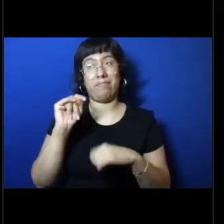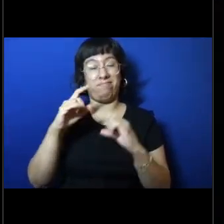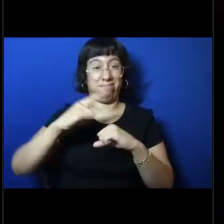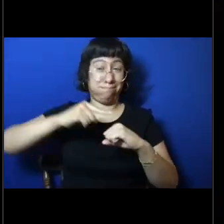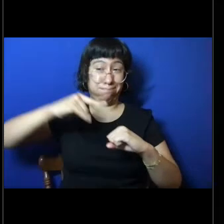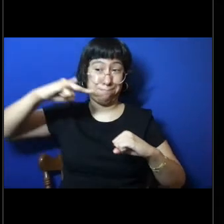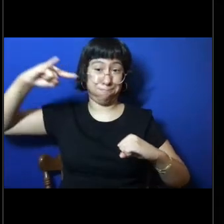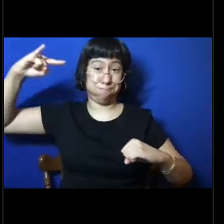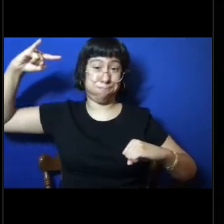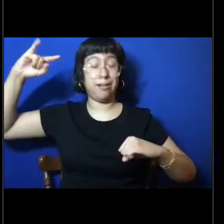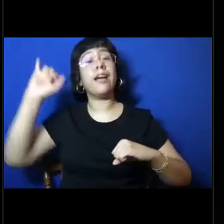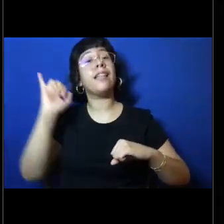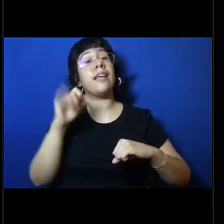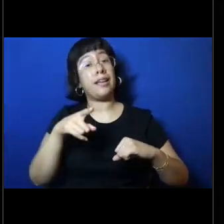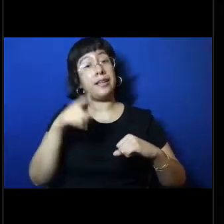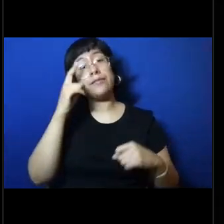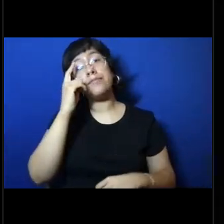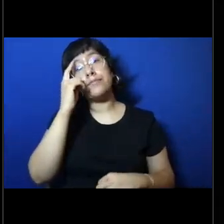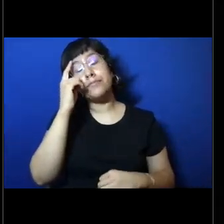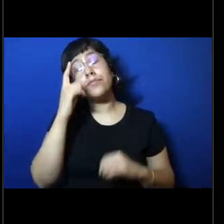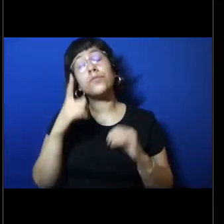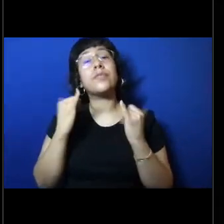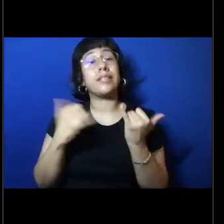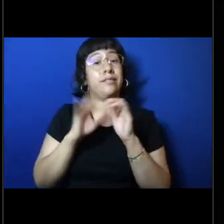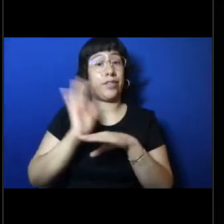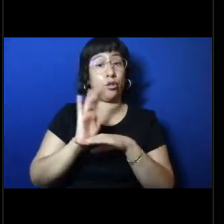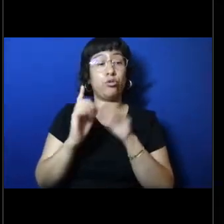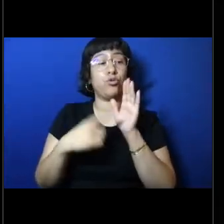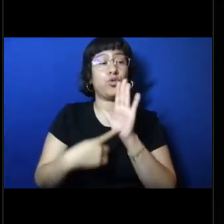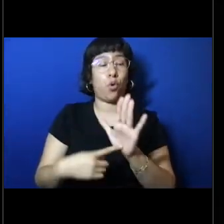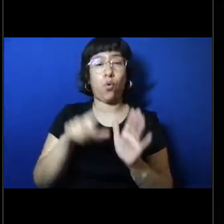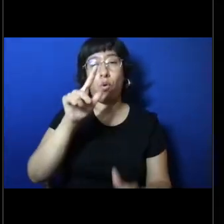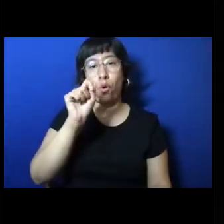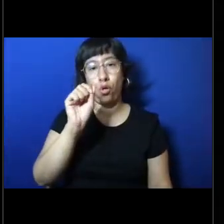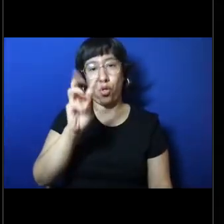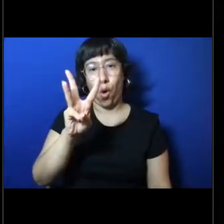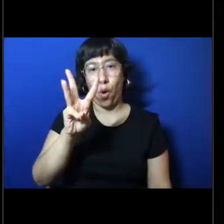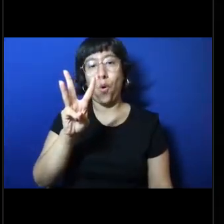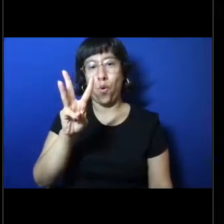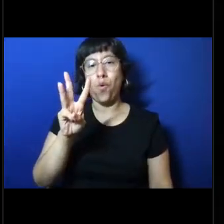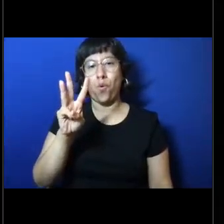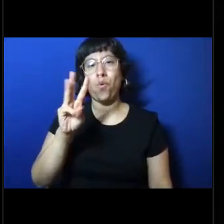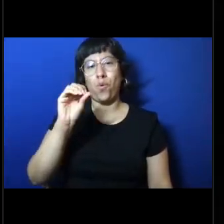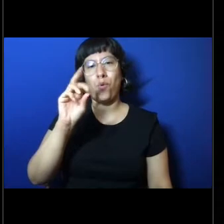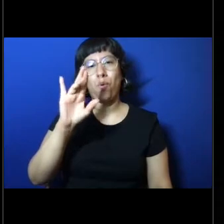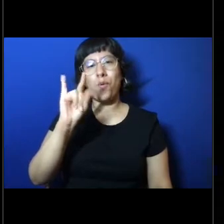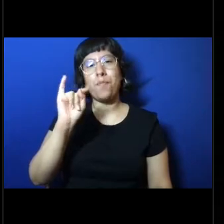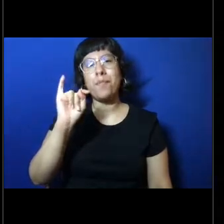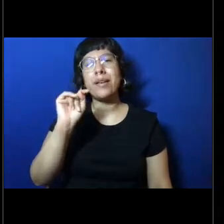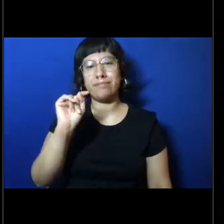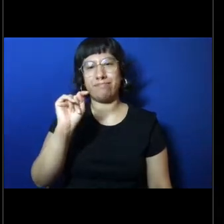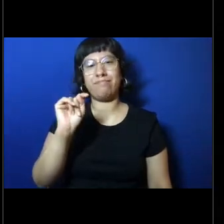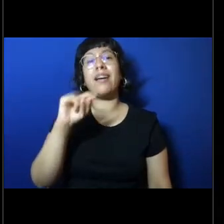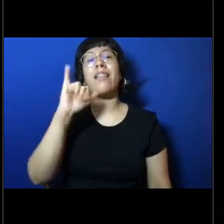of what the Low earth orbit does when we look at the earth. This would be a course of 14 different orbits. And you look at it.